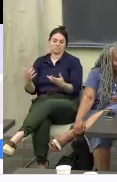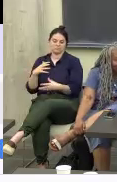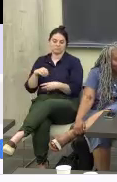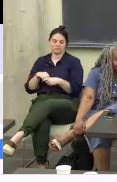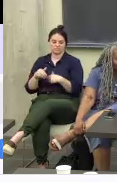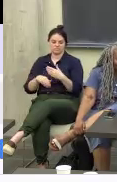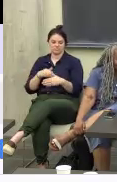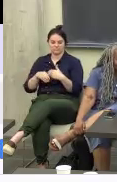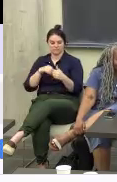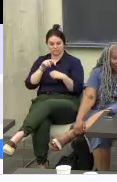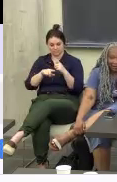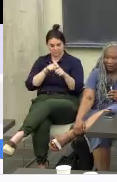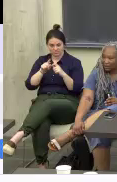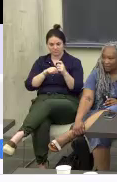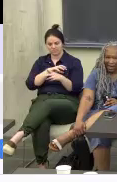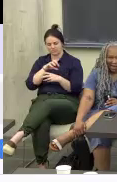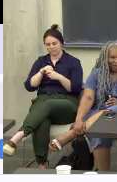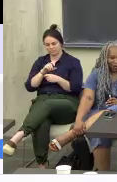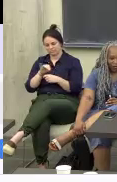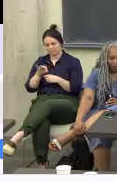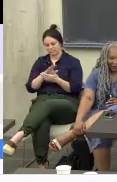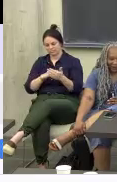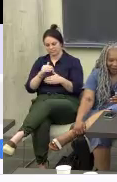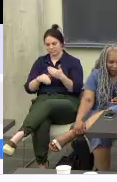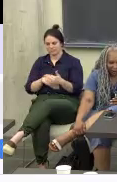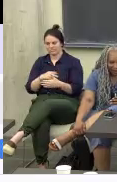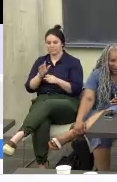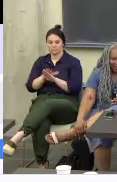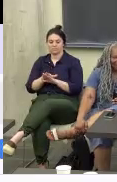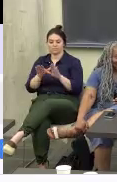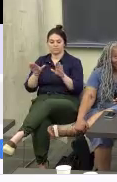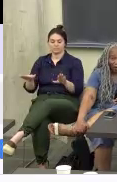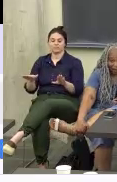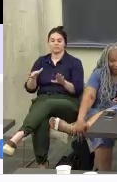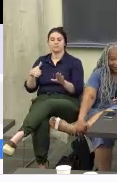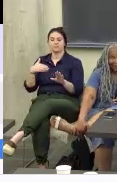inquiry is part of the process, I think. You know distinguishing that you are in a